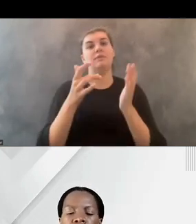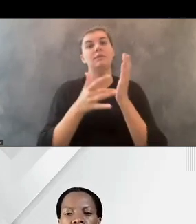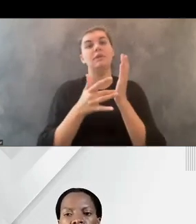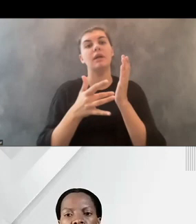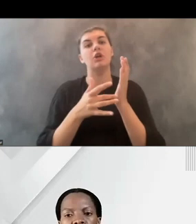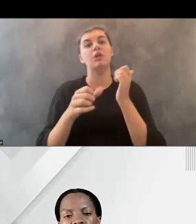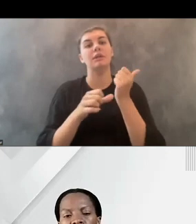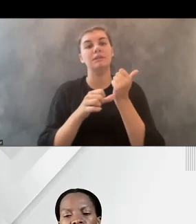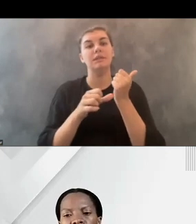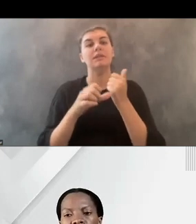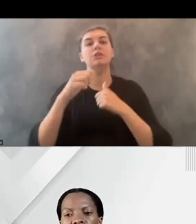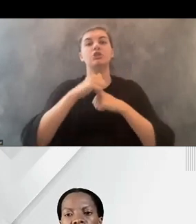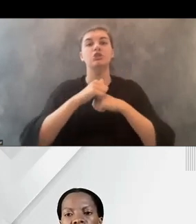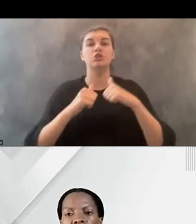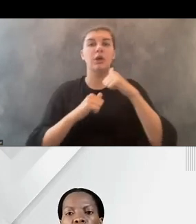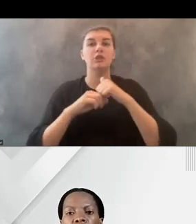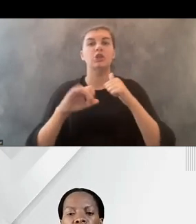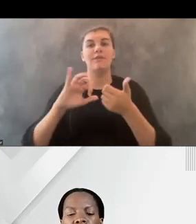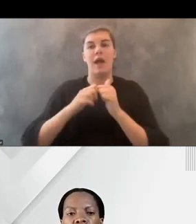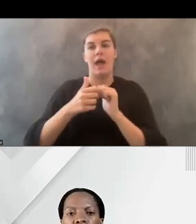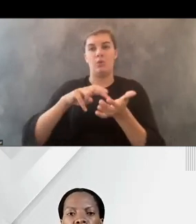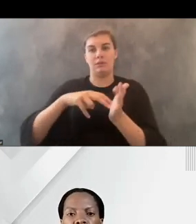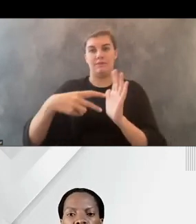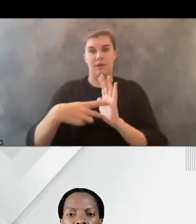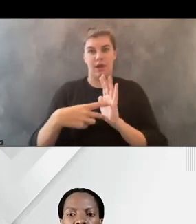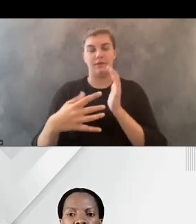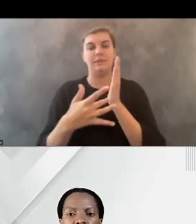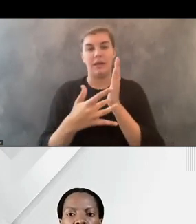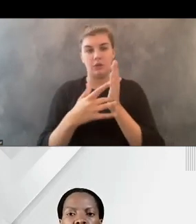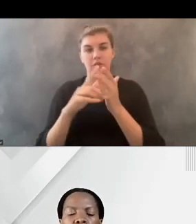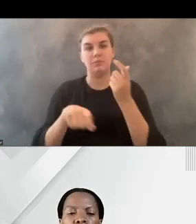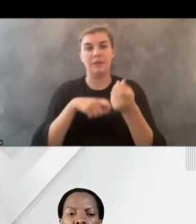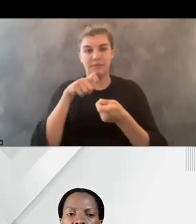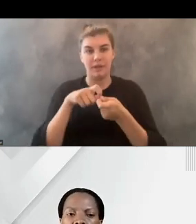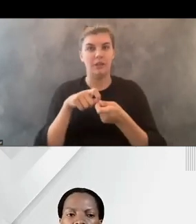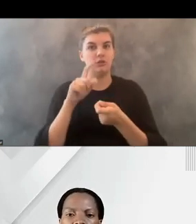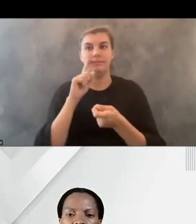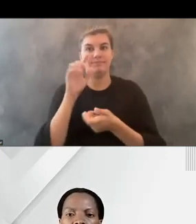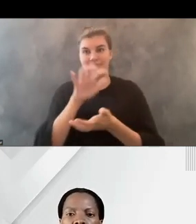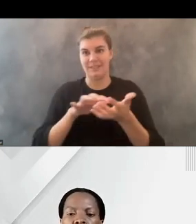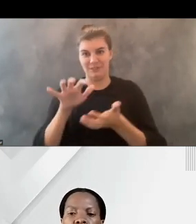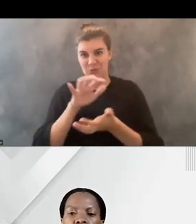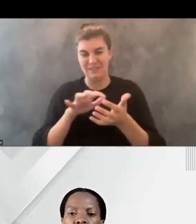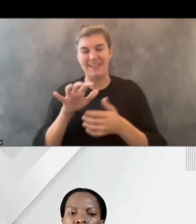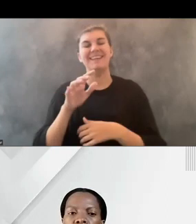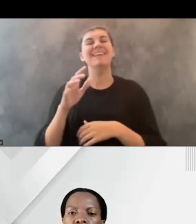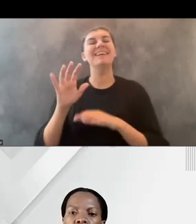that the structure of defining by technical specifications was confusing, so for clarity,